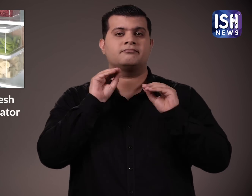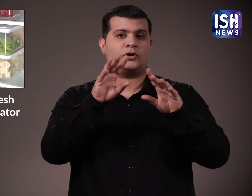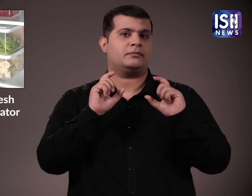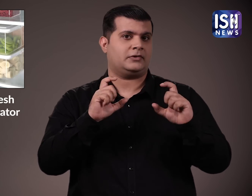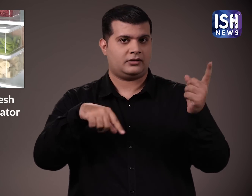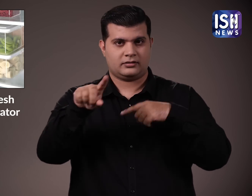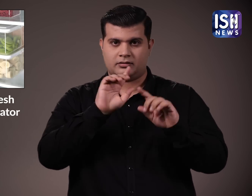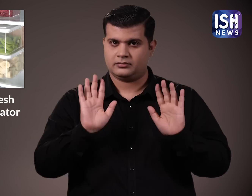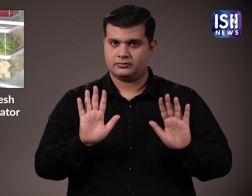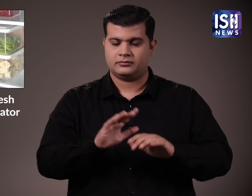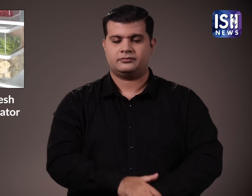So be careful!